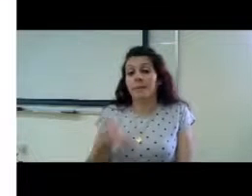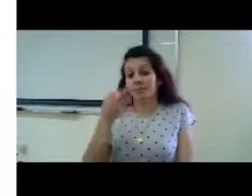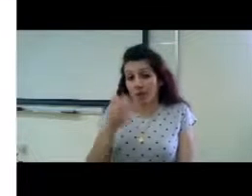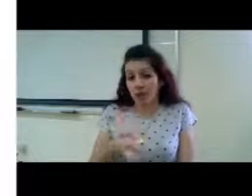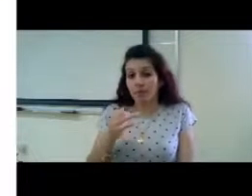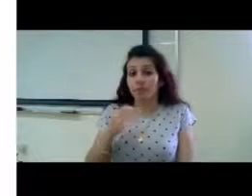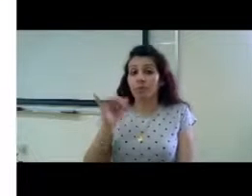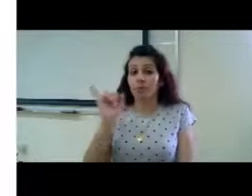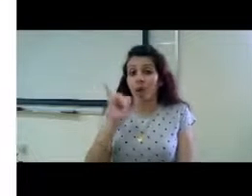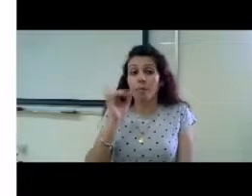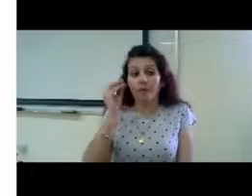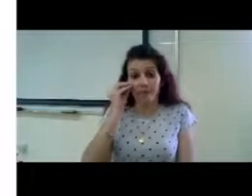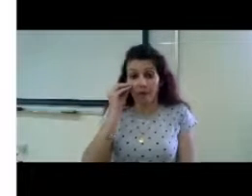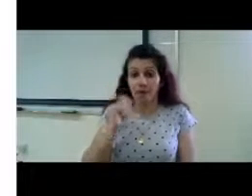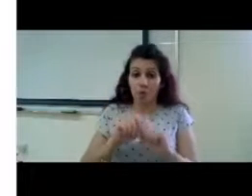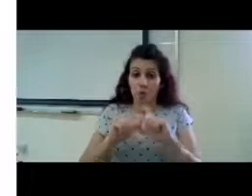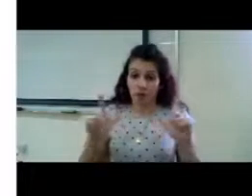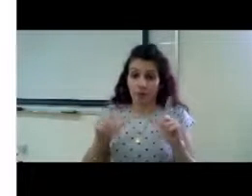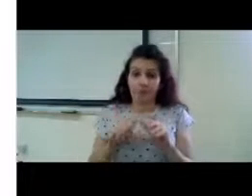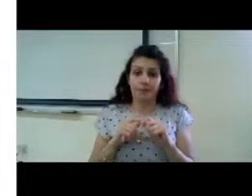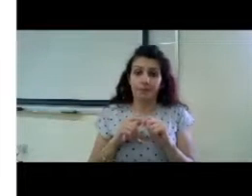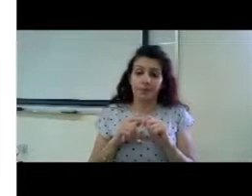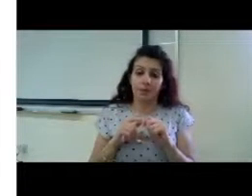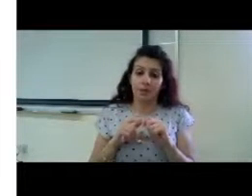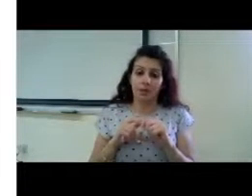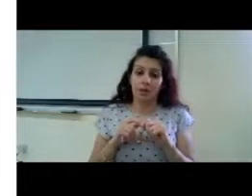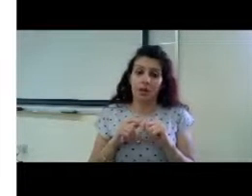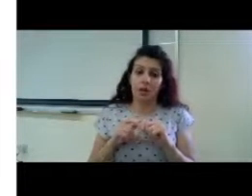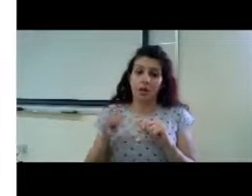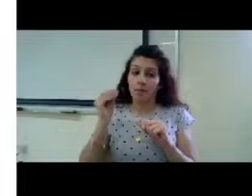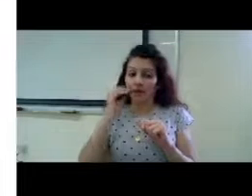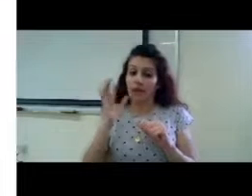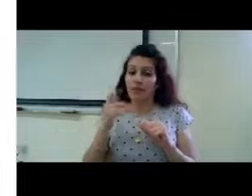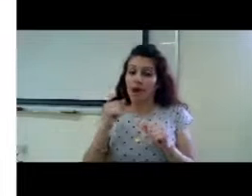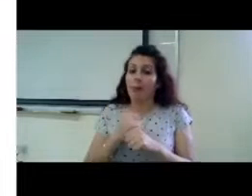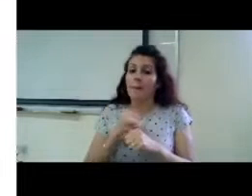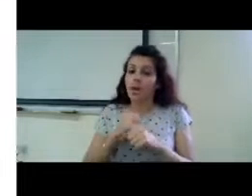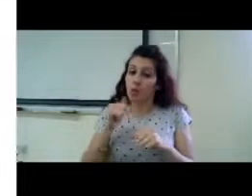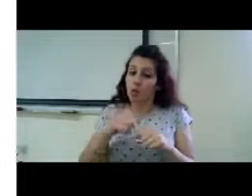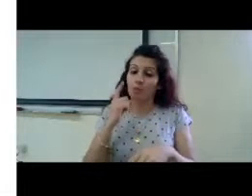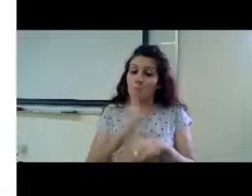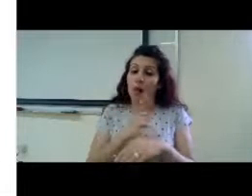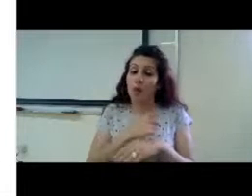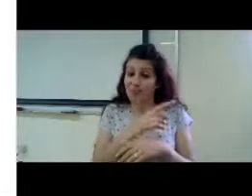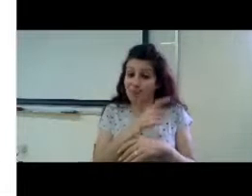practices that we know have been instrumental in making learning work for